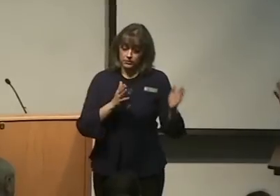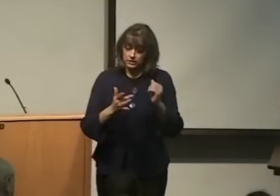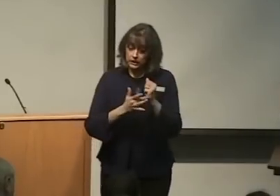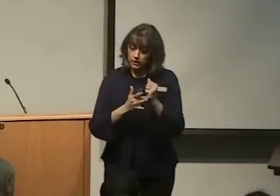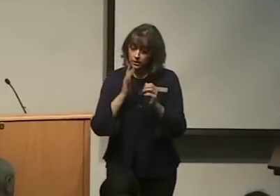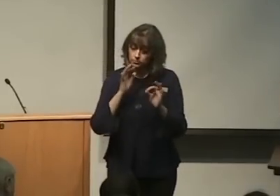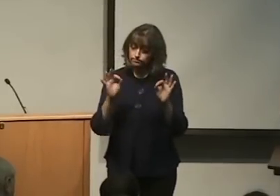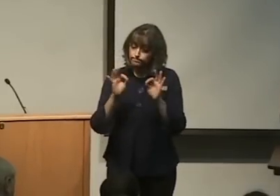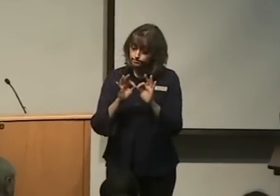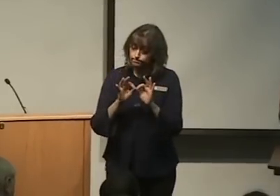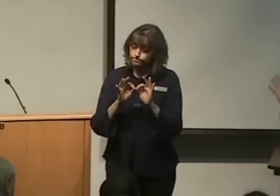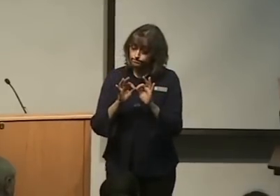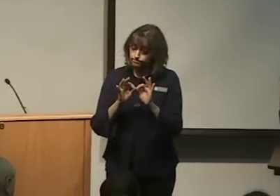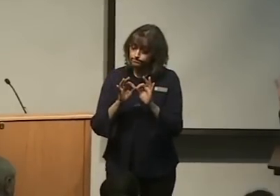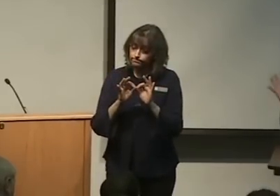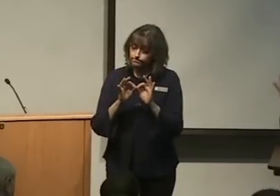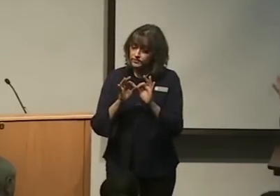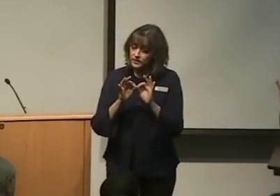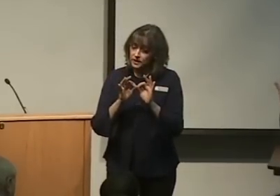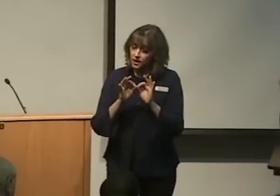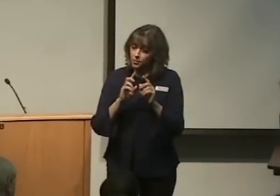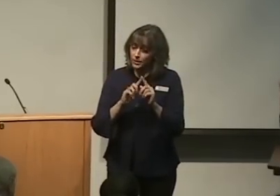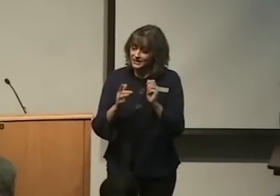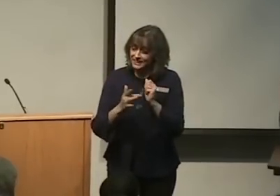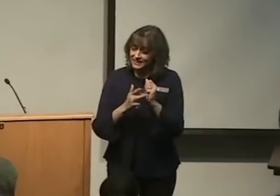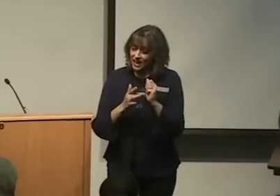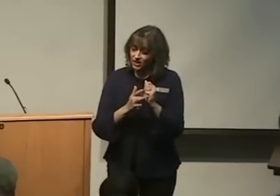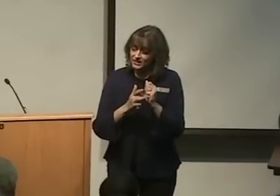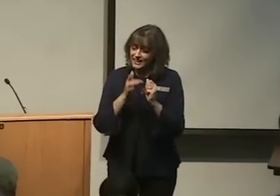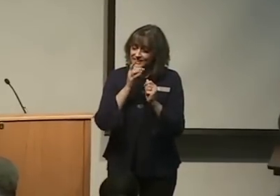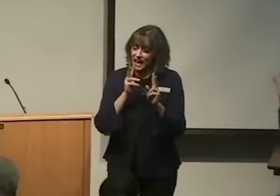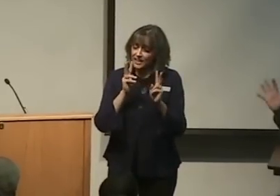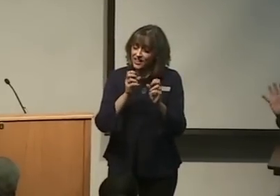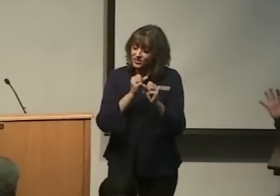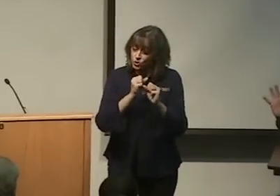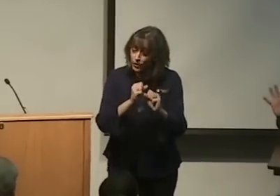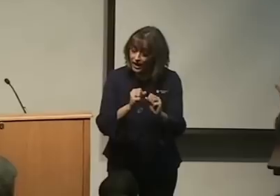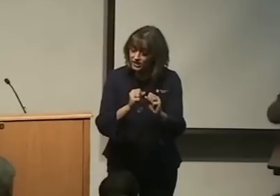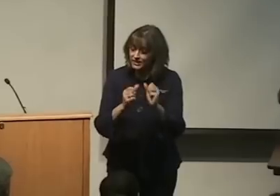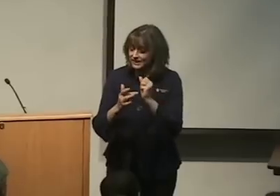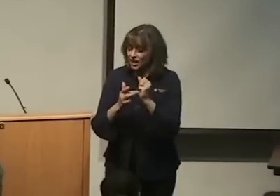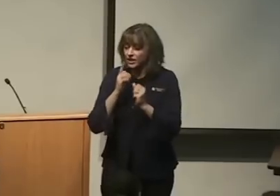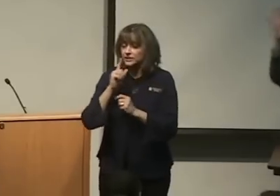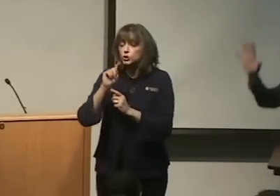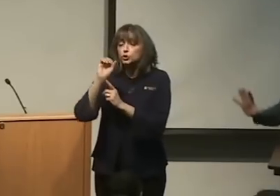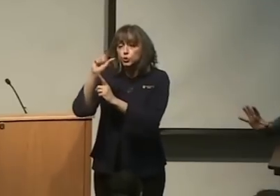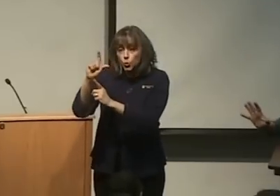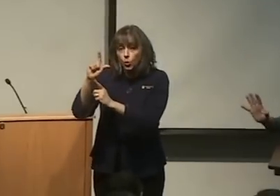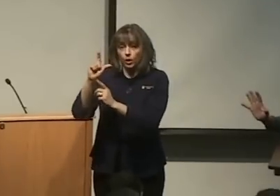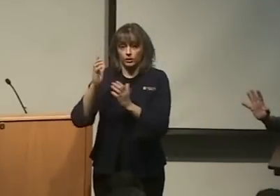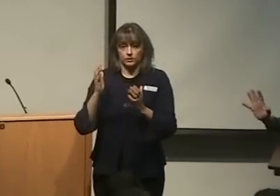to remember that it's not a strategy, it's only the tool. So you start with your learning outcomes. You have just changed from quarters to semesters.